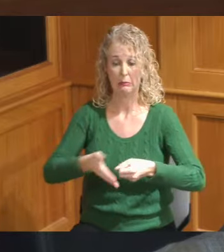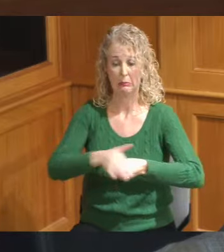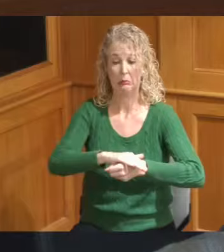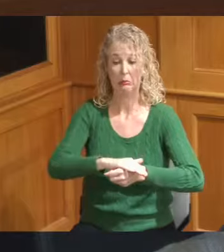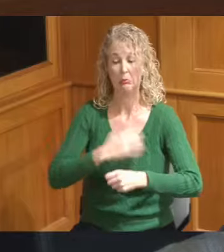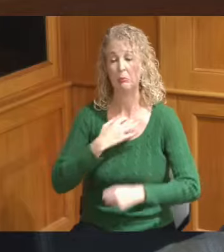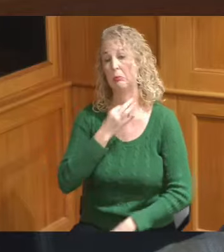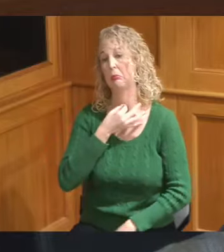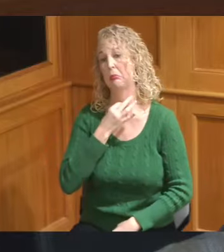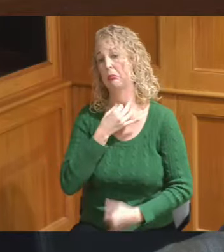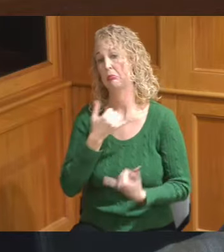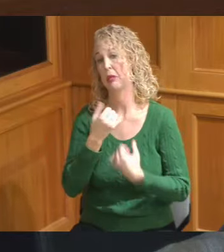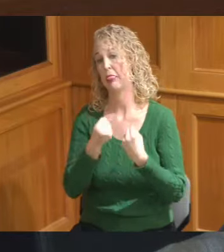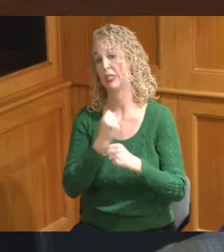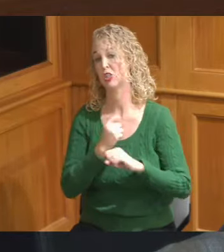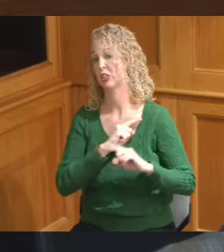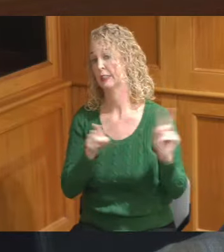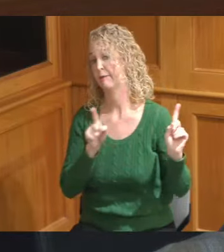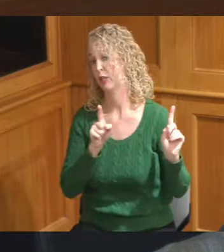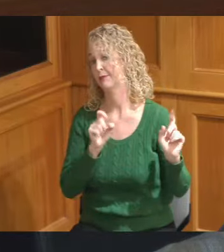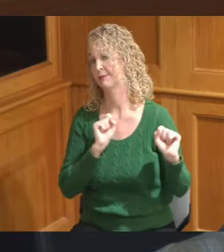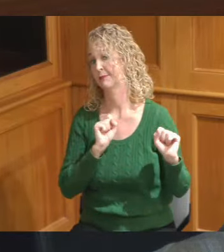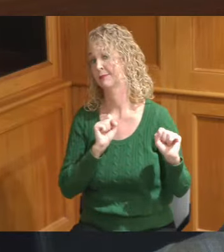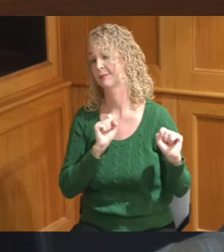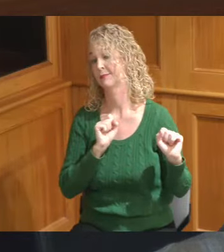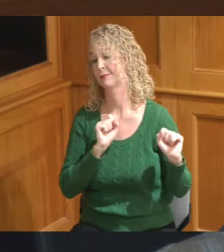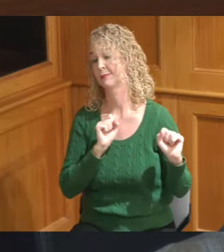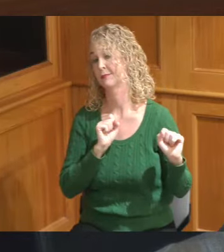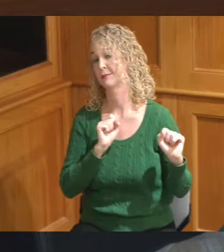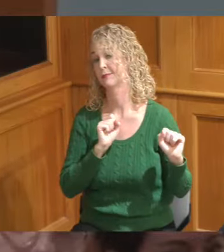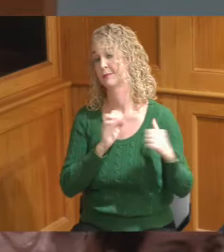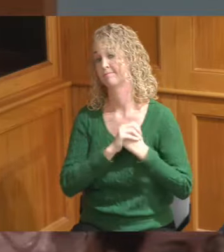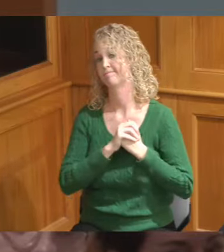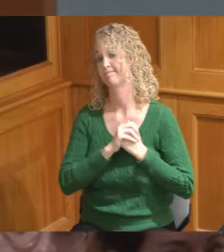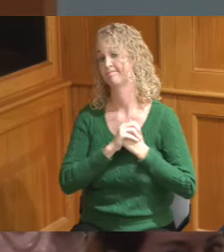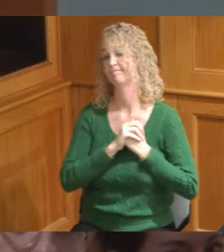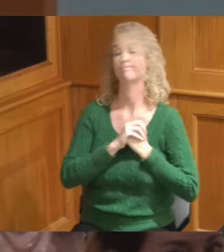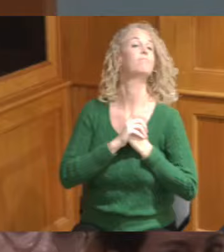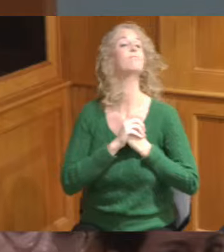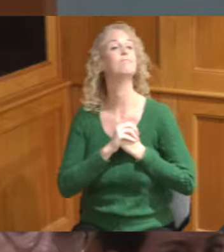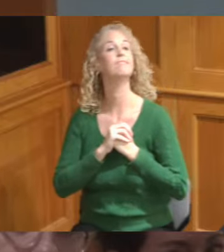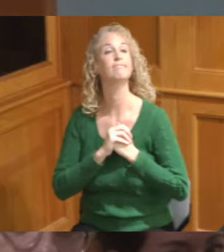different that we're going to be able to do this time or or Well, the there's a number of different